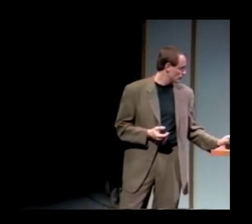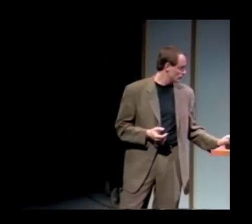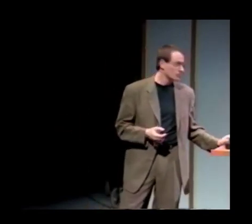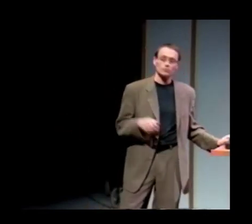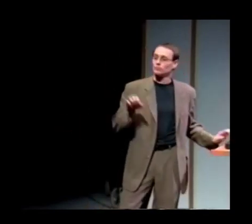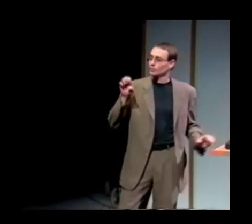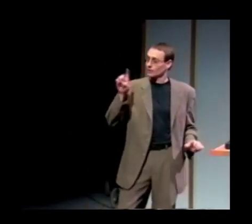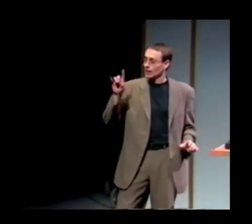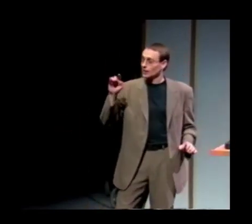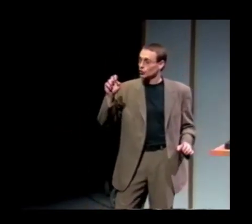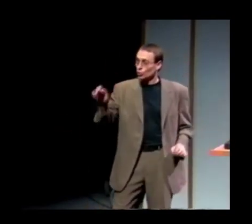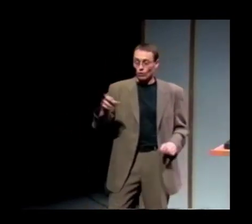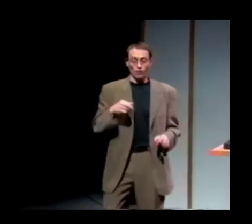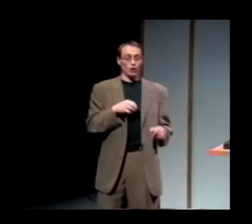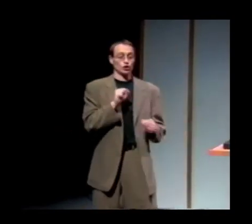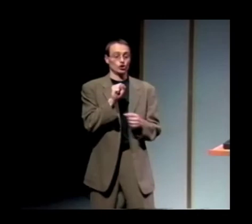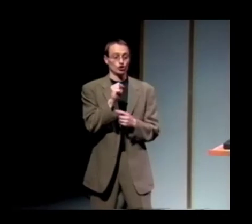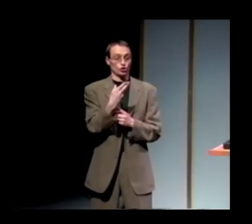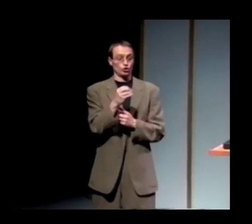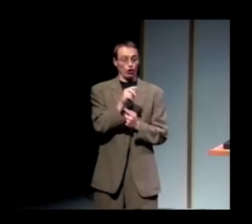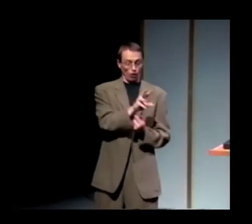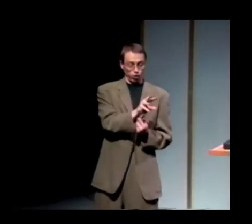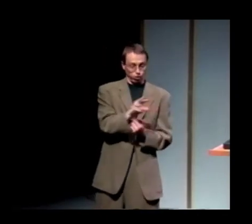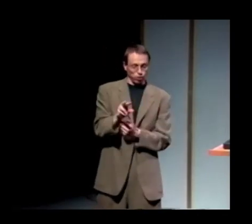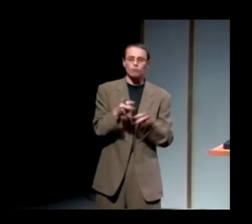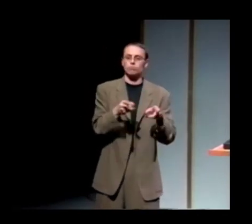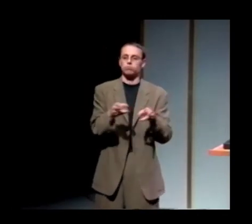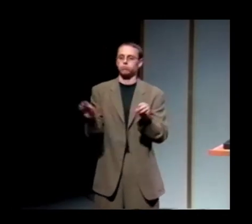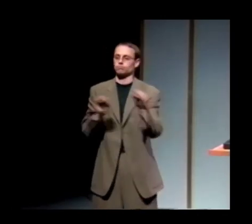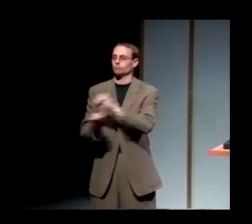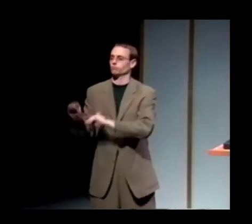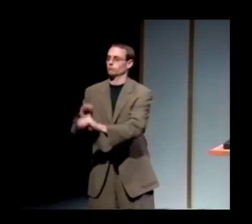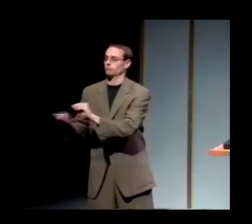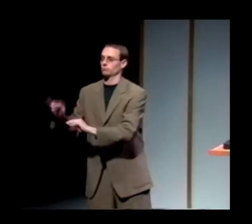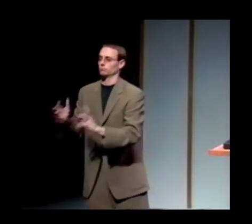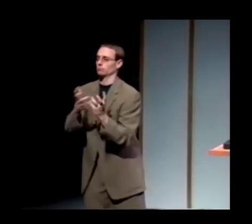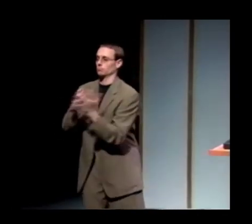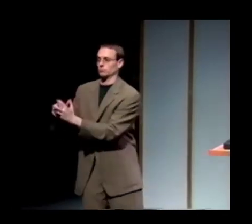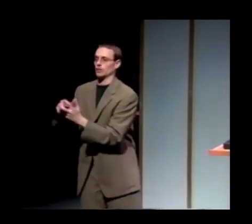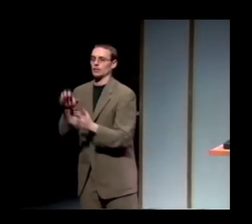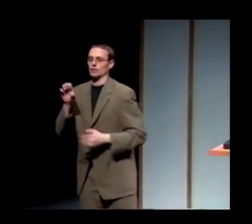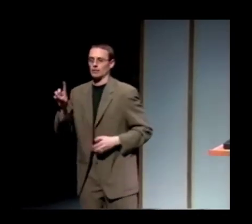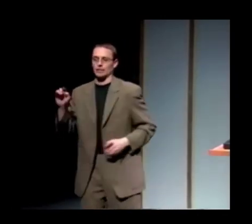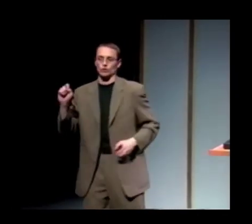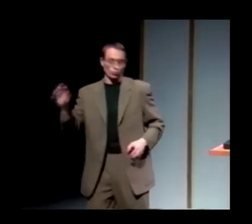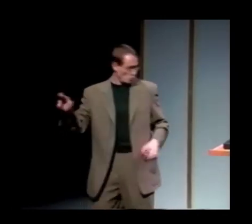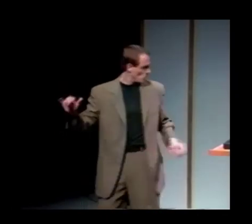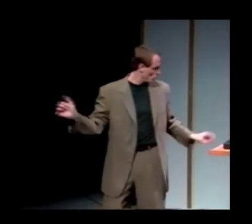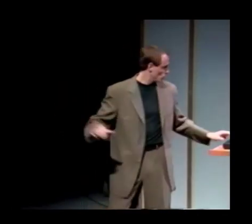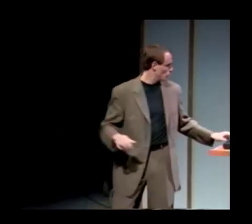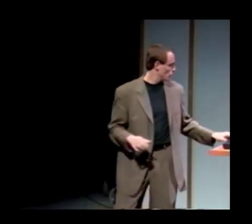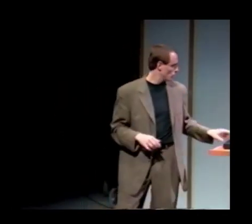HE WAS AN ACTOR. THE POET BECOMES AN EDITOR. THEY SWITCH THE SHOTS AROUND AND DECIDE WHAT SEQUENCE